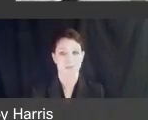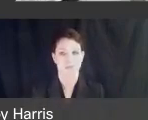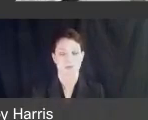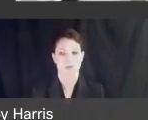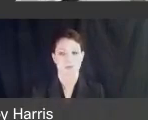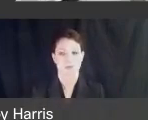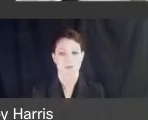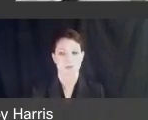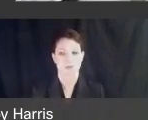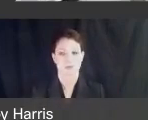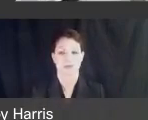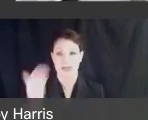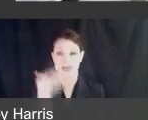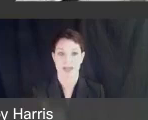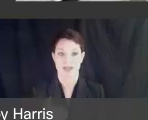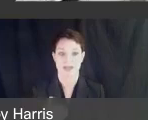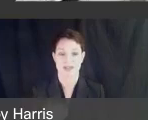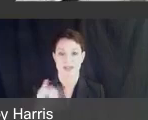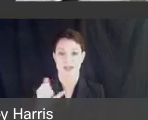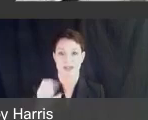[Staff] Next we'll go to Jim Melwert from KYW.